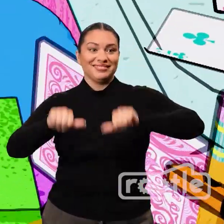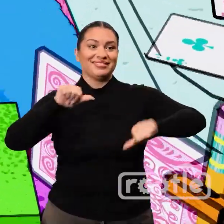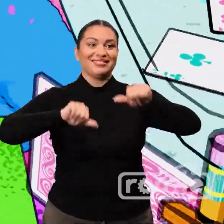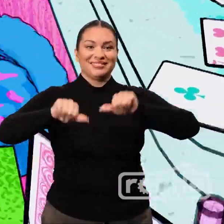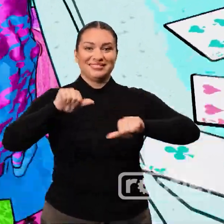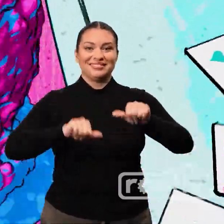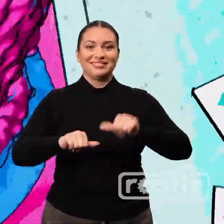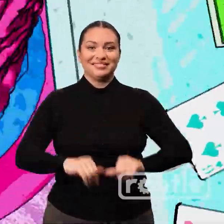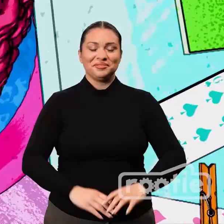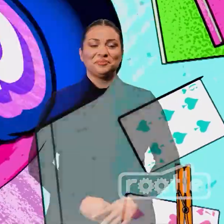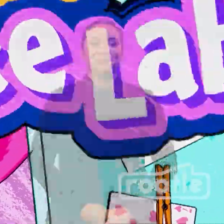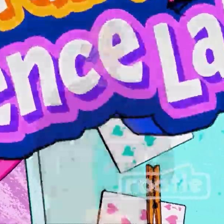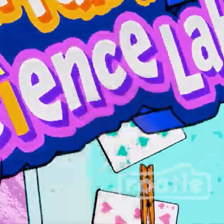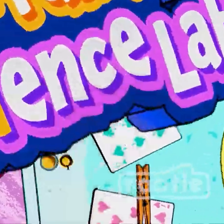Science can.